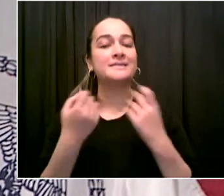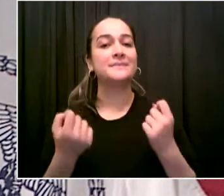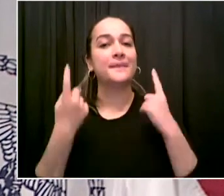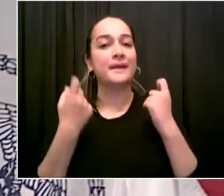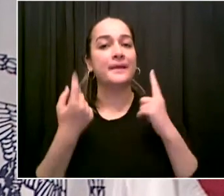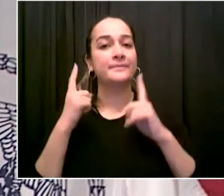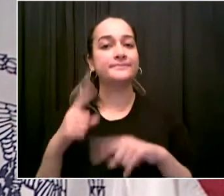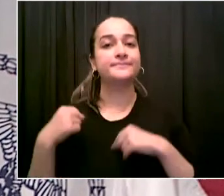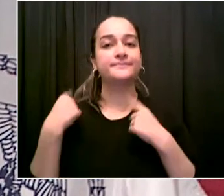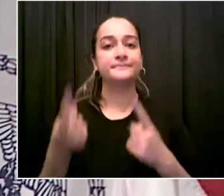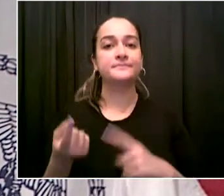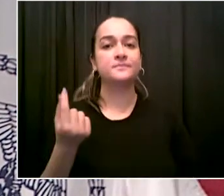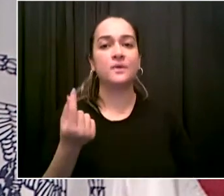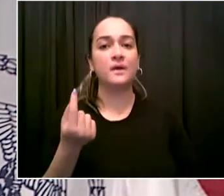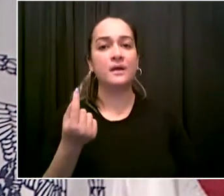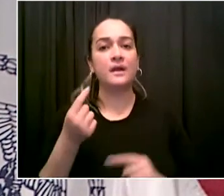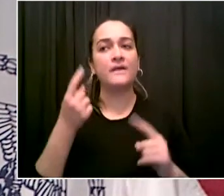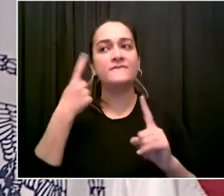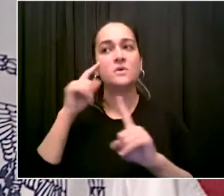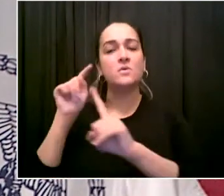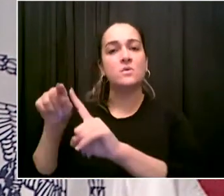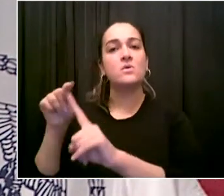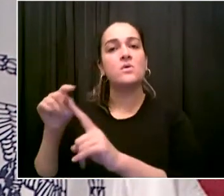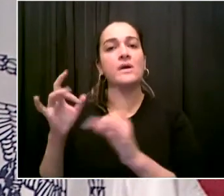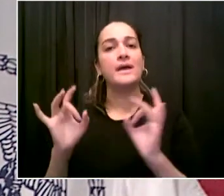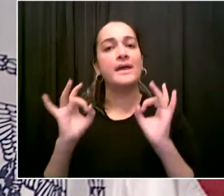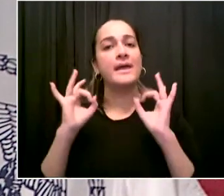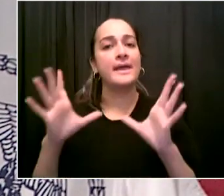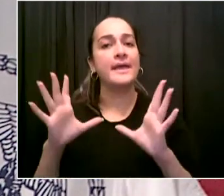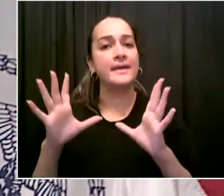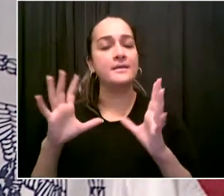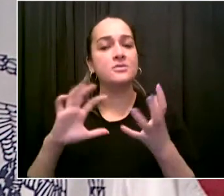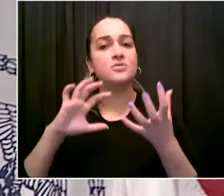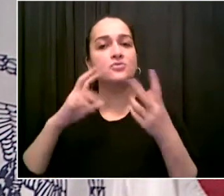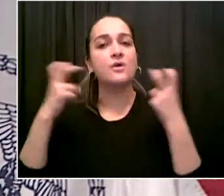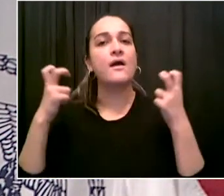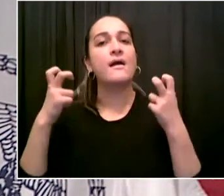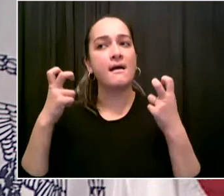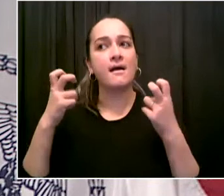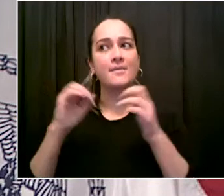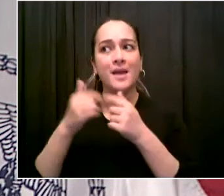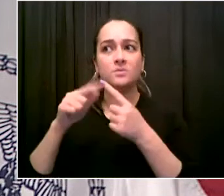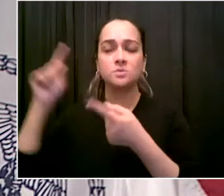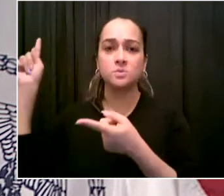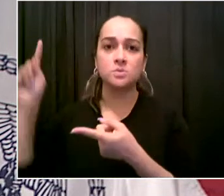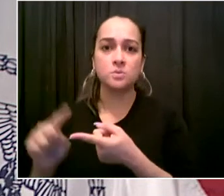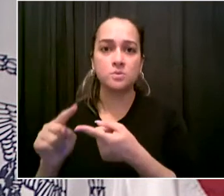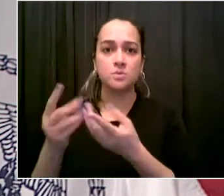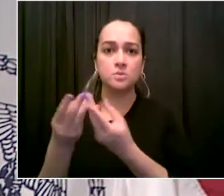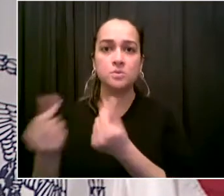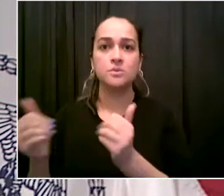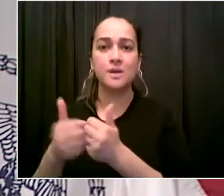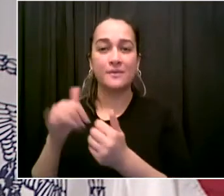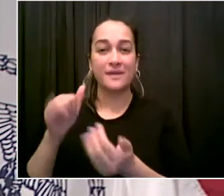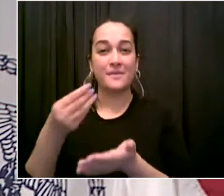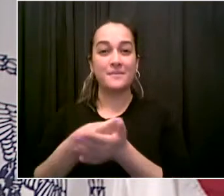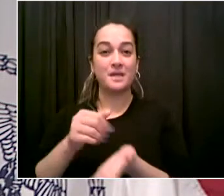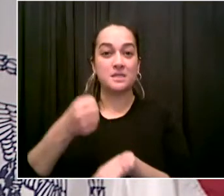YOU SAID PREVIOUSLY THE CITY'S SPENDNGI ON VLIOENT INTERRUPTERS AND REDEPLOYMENTS OF STAFF WOULD MAKE